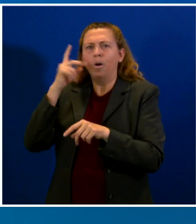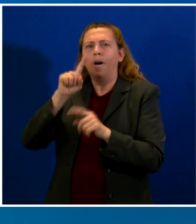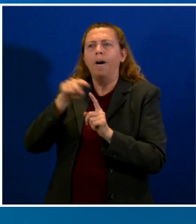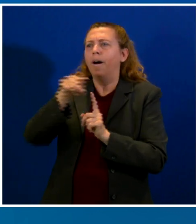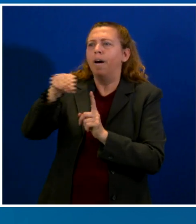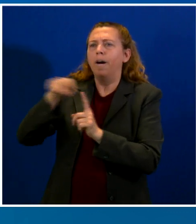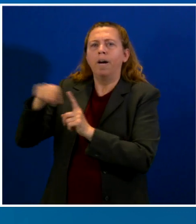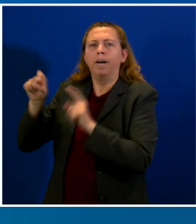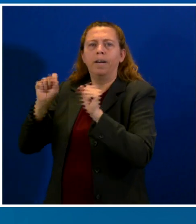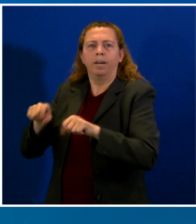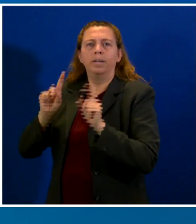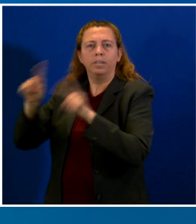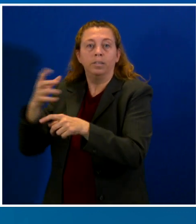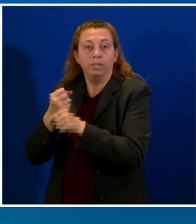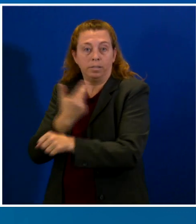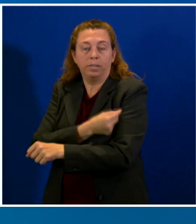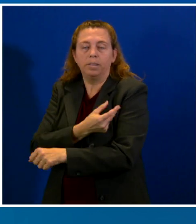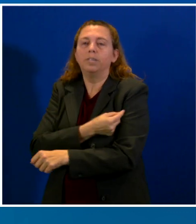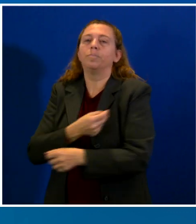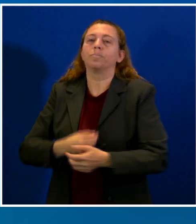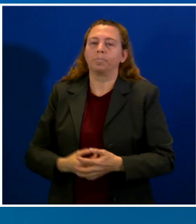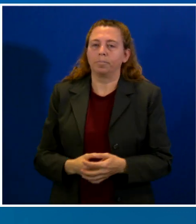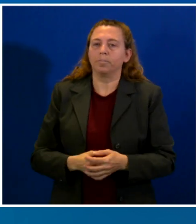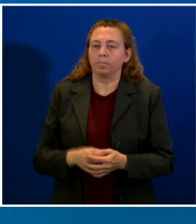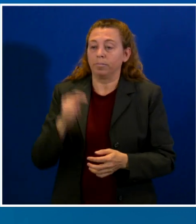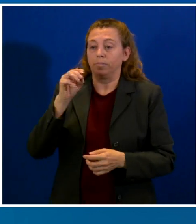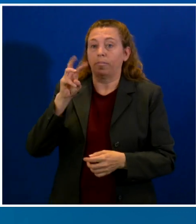The Tower Mall community vaccination site in central